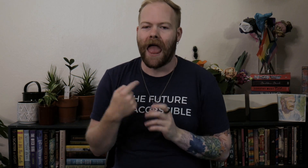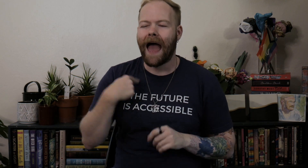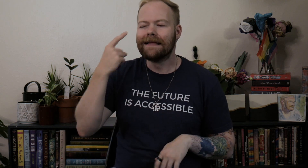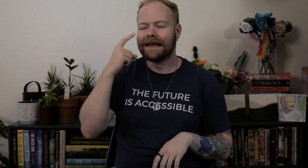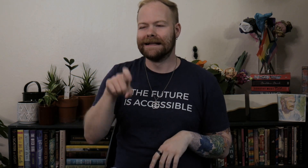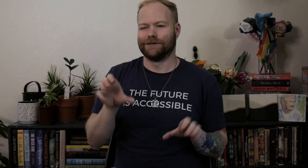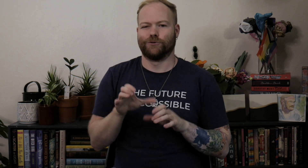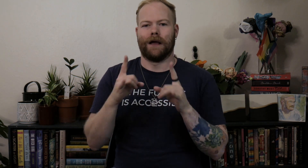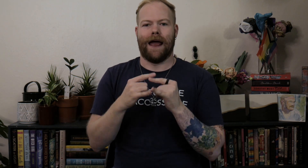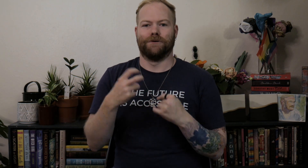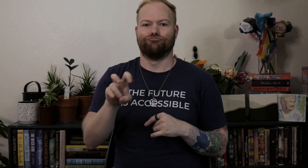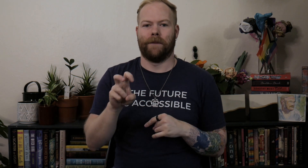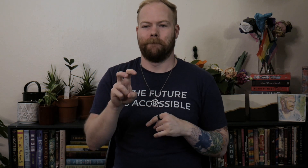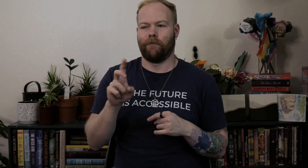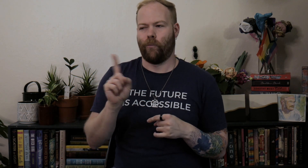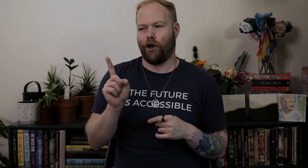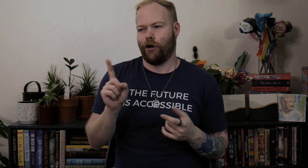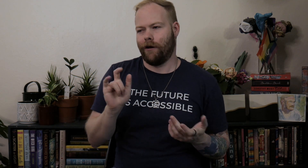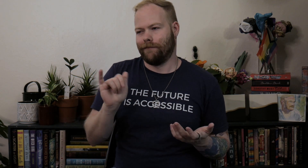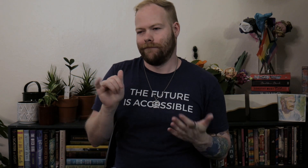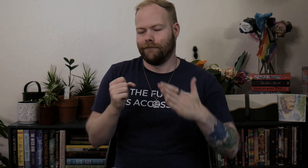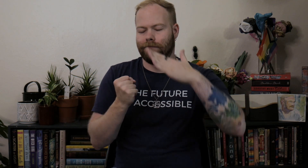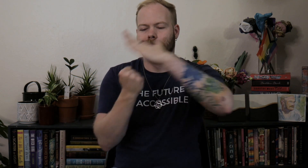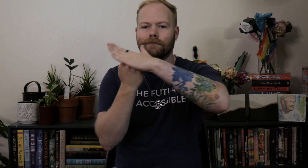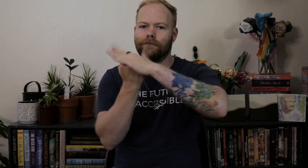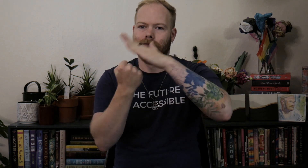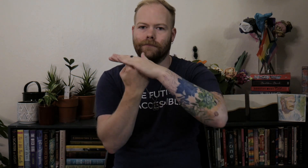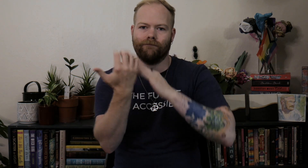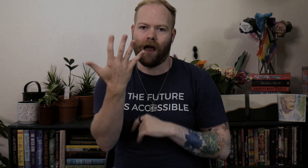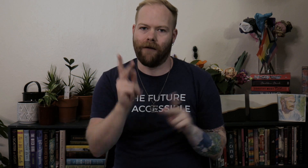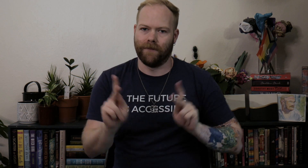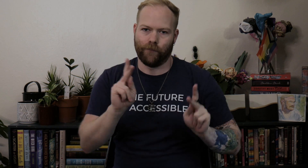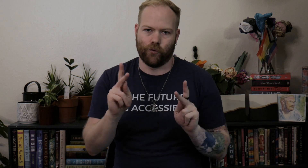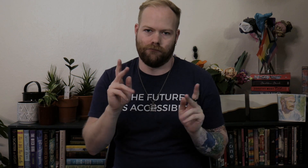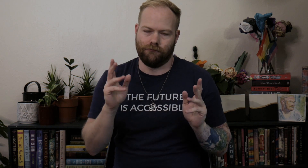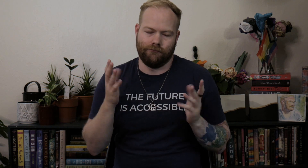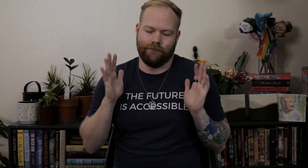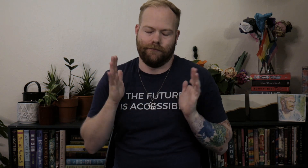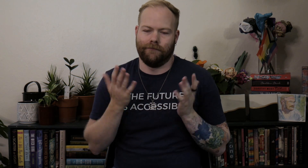I think I need to do a camping trip where it’s like MAX five people or something.